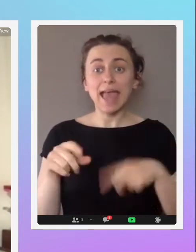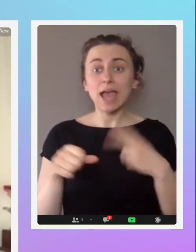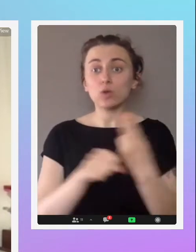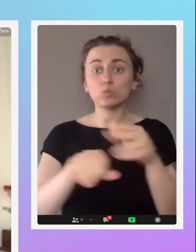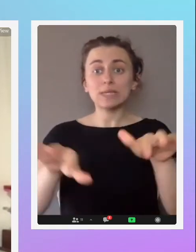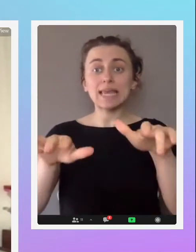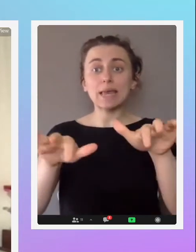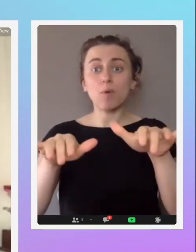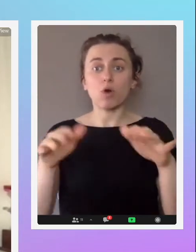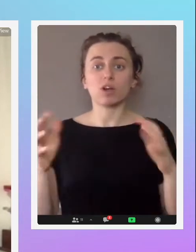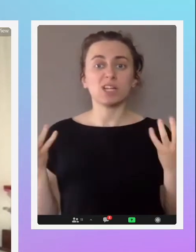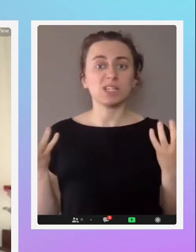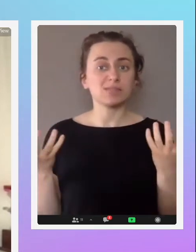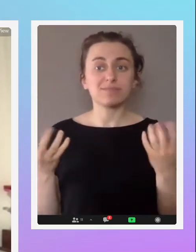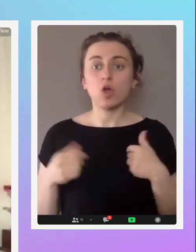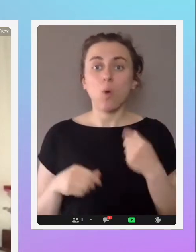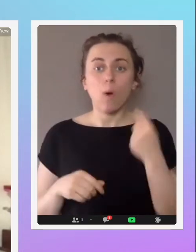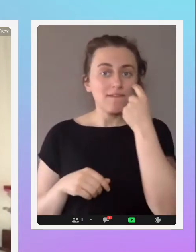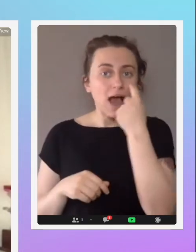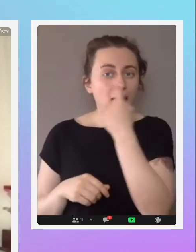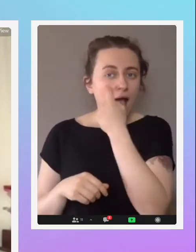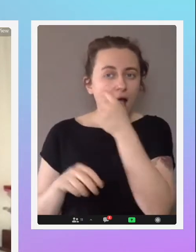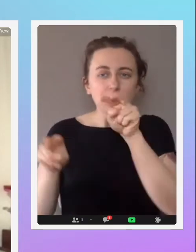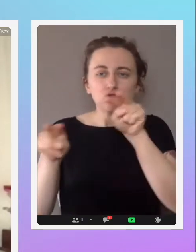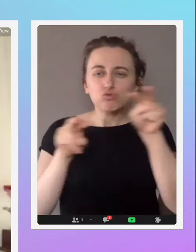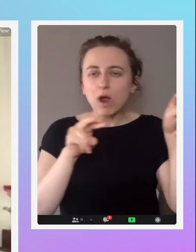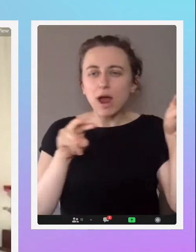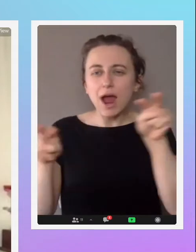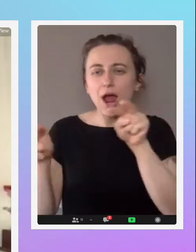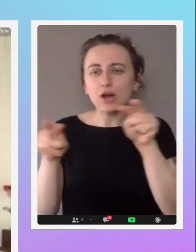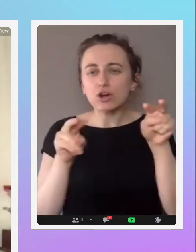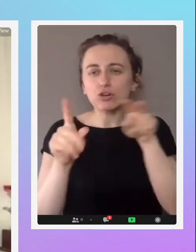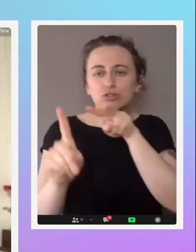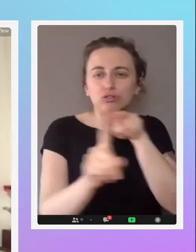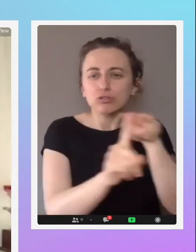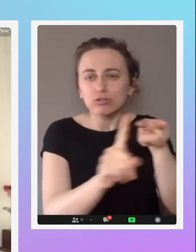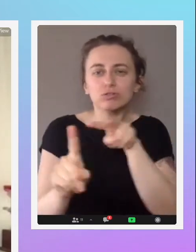of mechanisms to try to adapt to that person's capabilities.